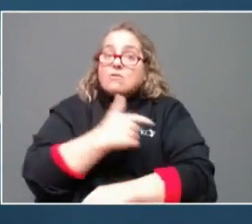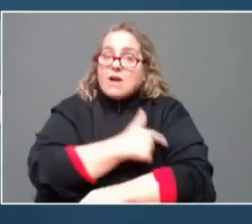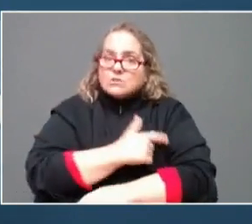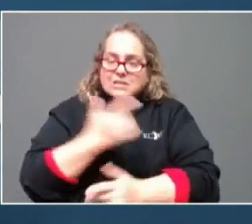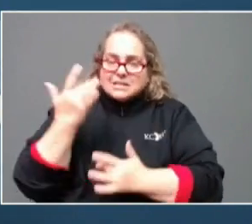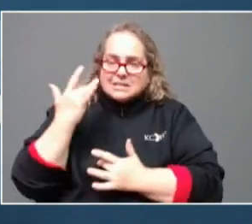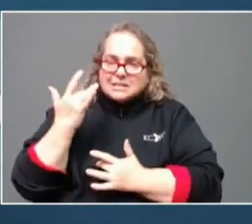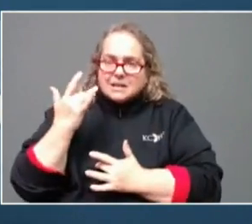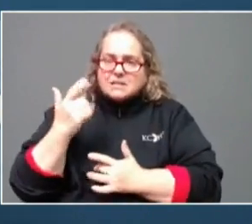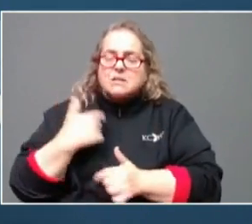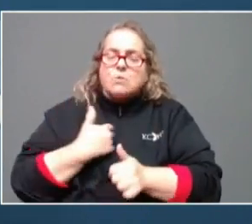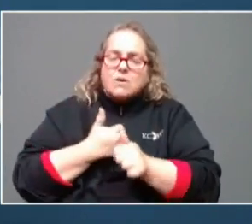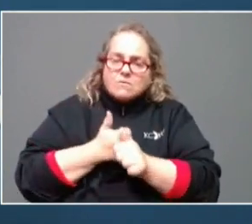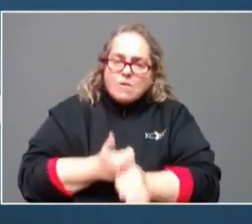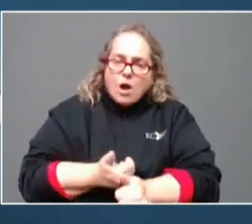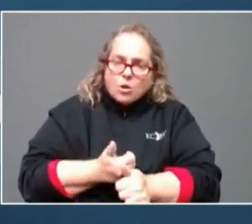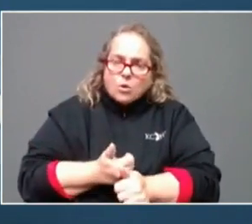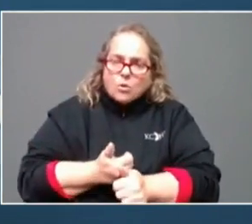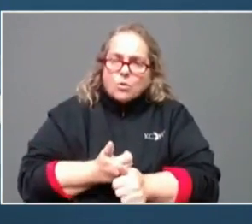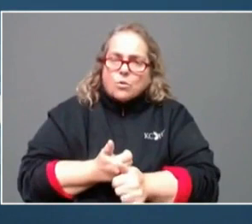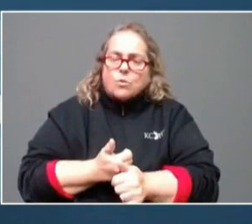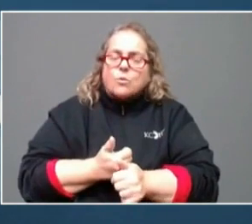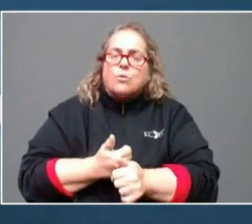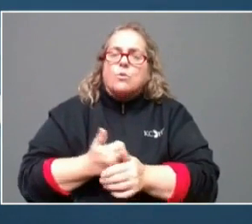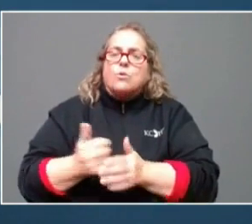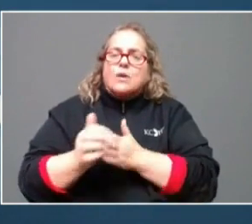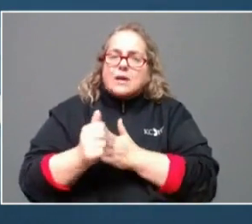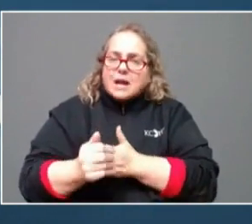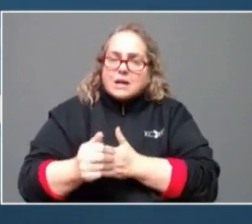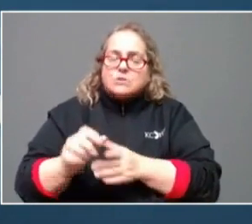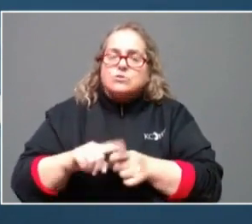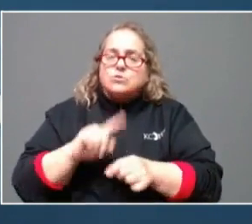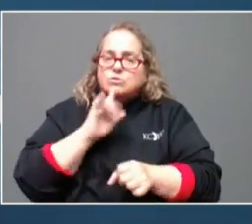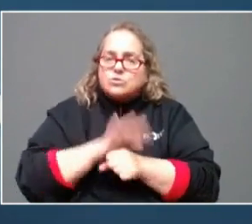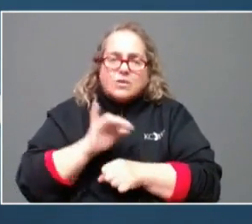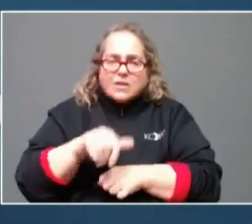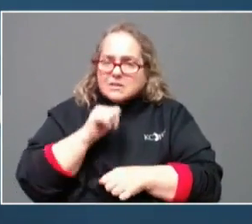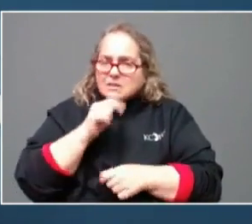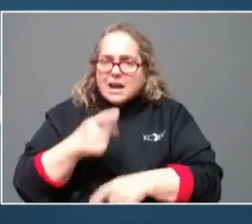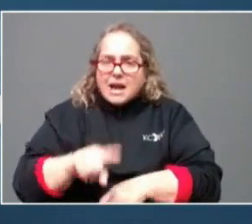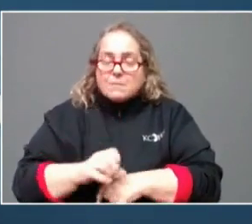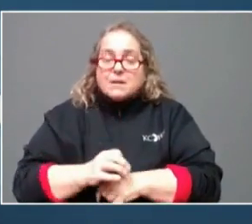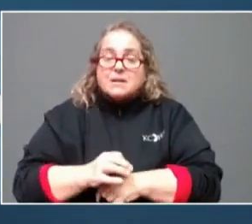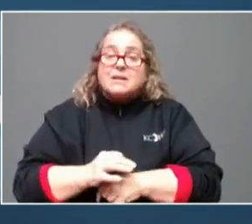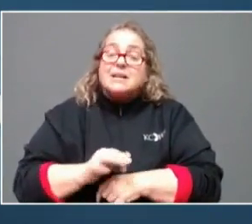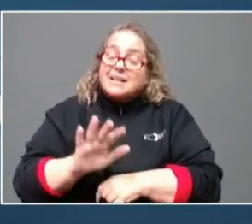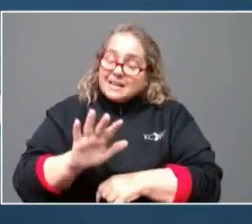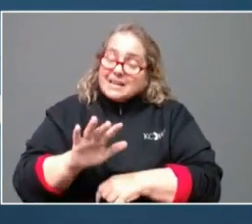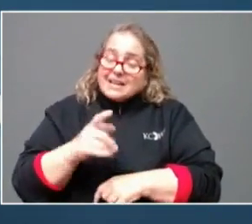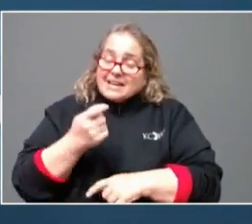ensure that that doesn't happen, it's a little scary when one of your kids uh